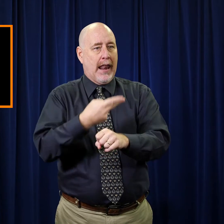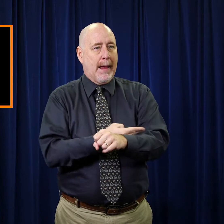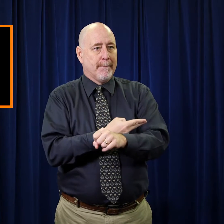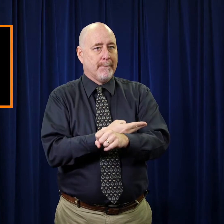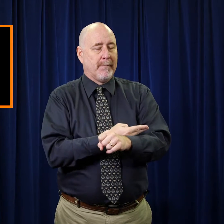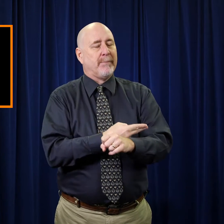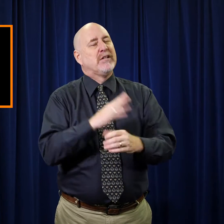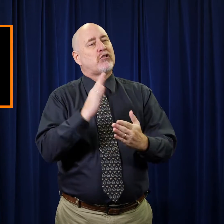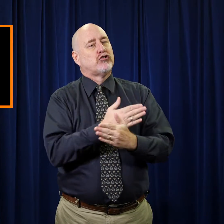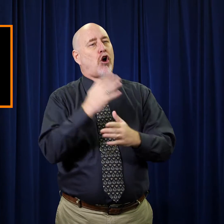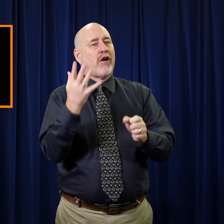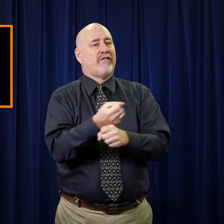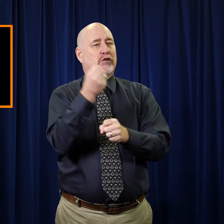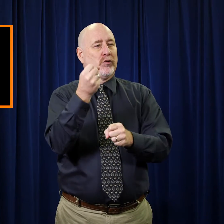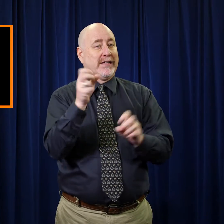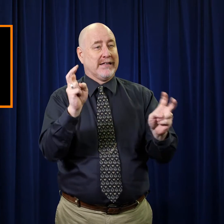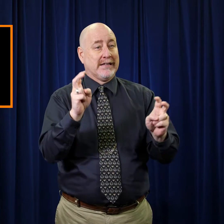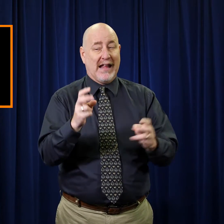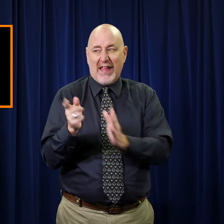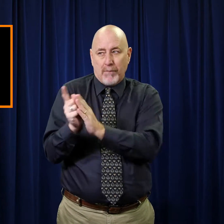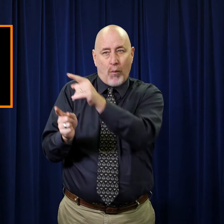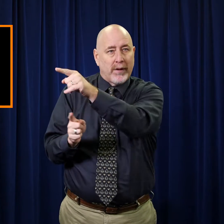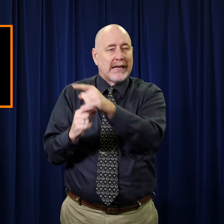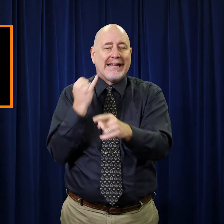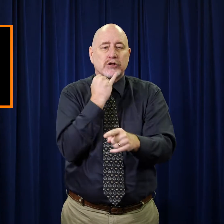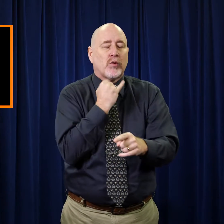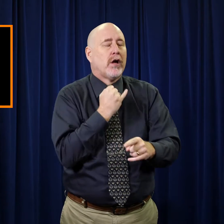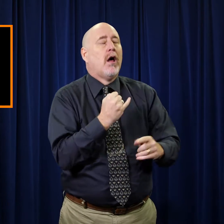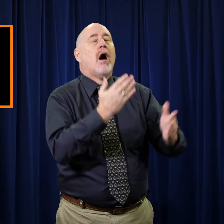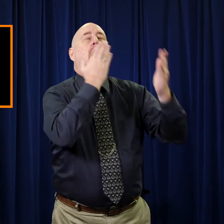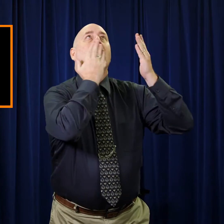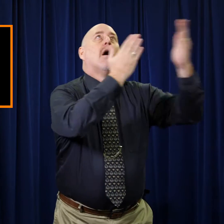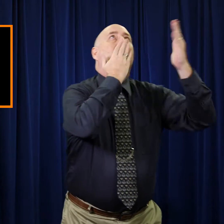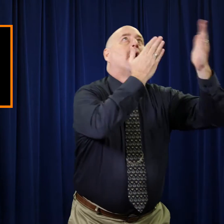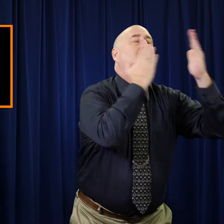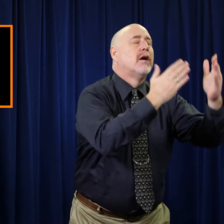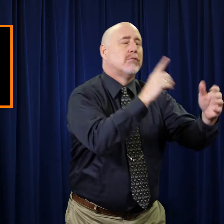the song of victory. At this moment, the Israelites are wholly grateful and